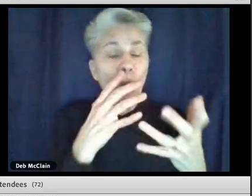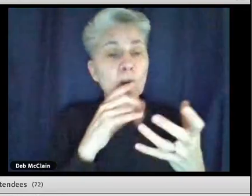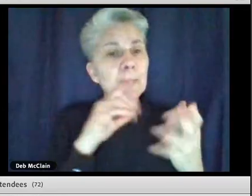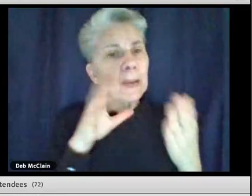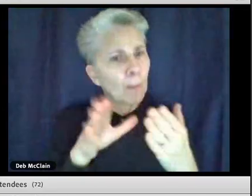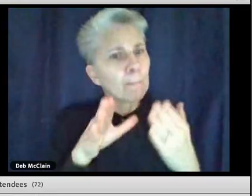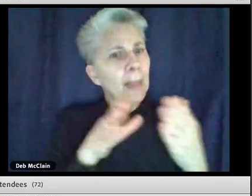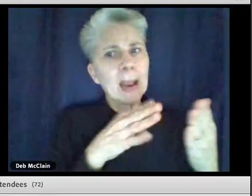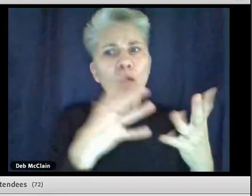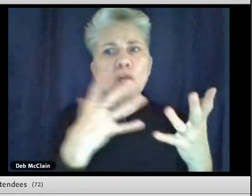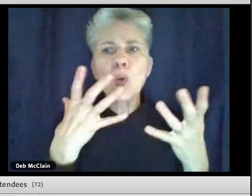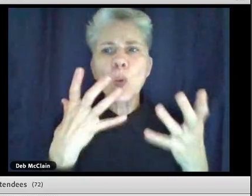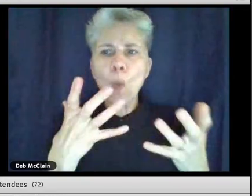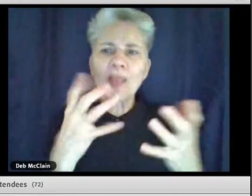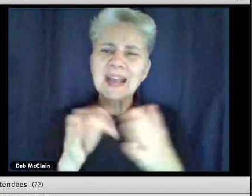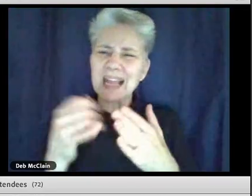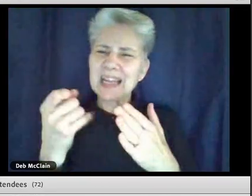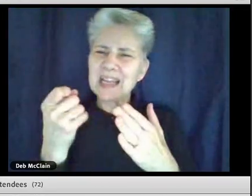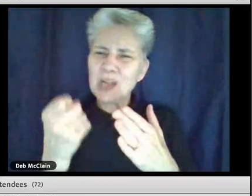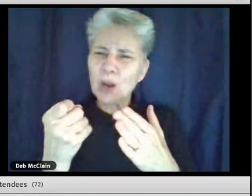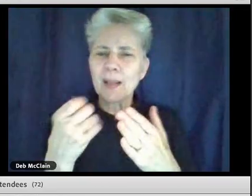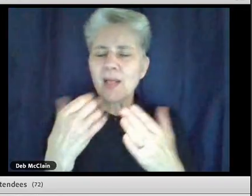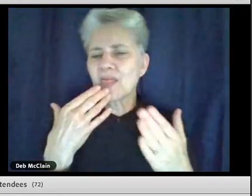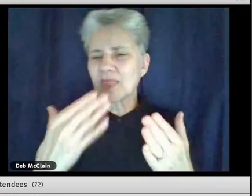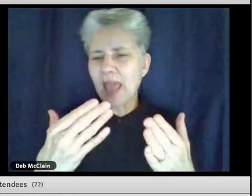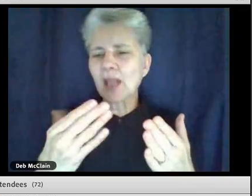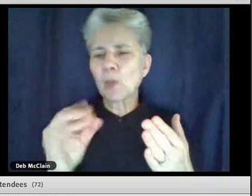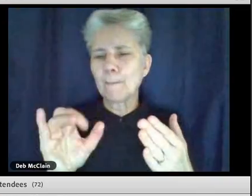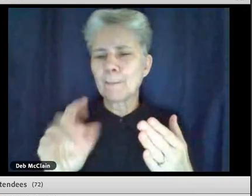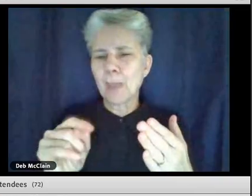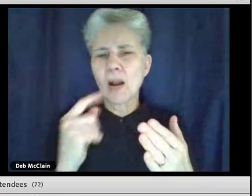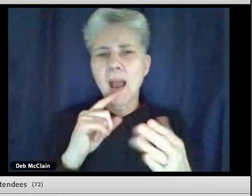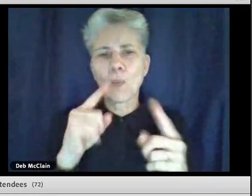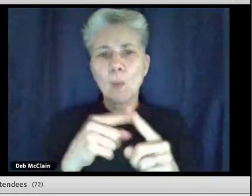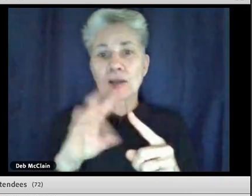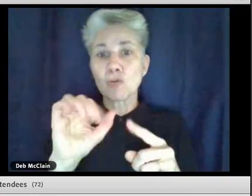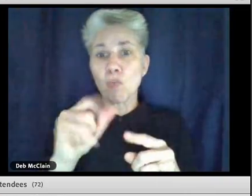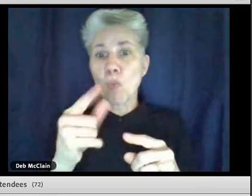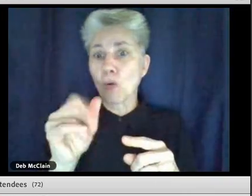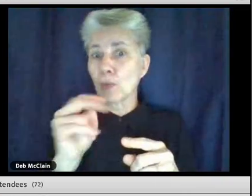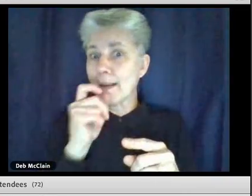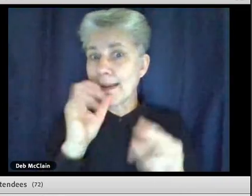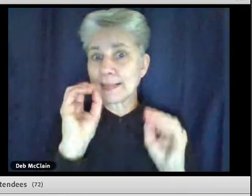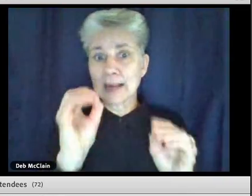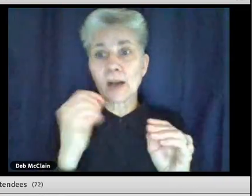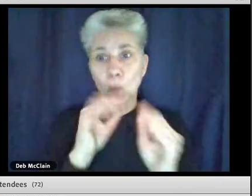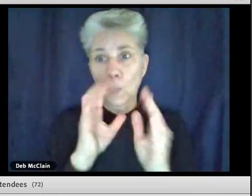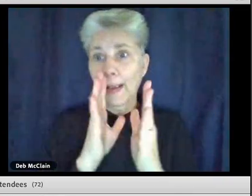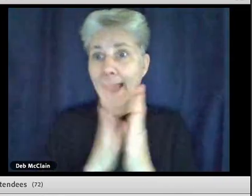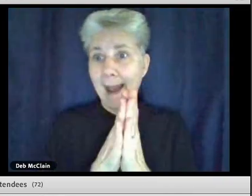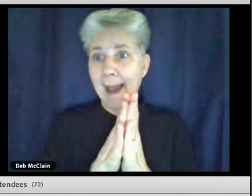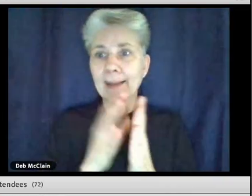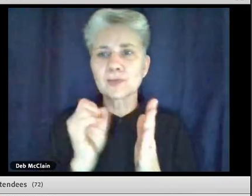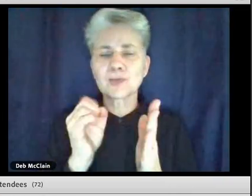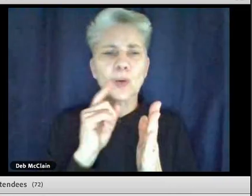So that's just a little bit. Oh, thank you, Barrett. I went to Walgreens, and they didn't have any, and we asked, so it was just the strangest thing.